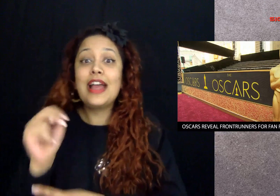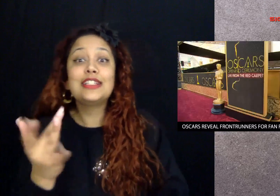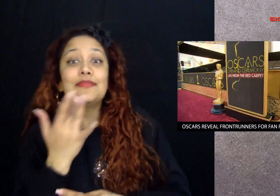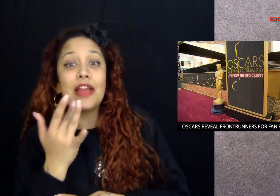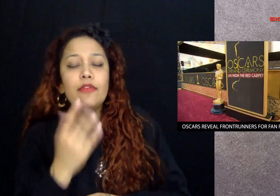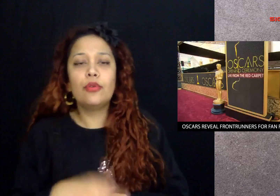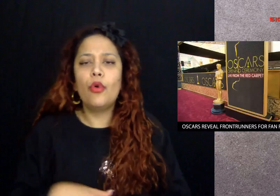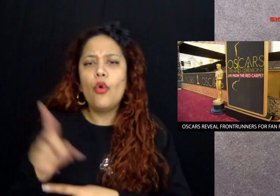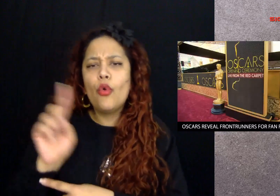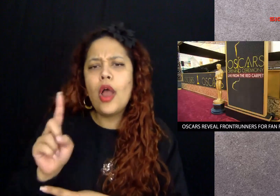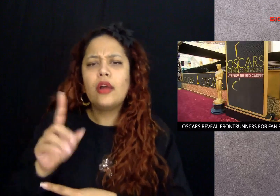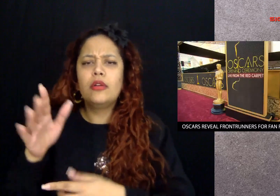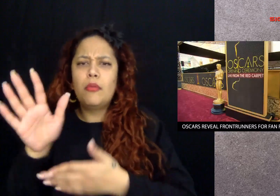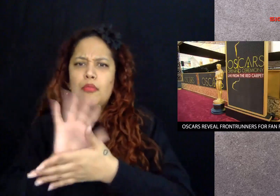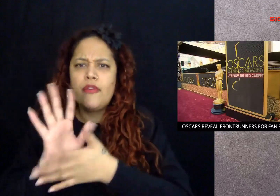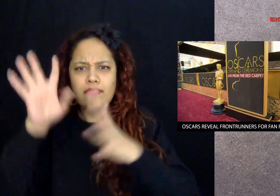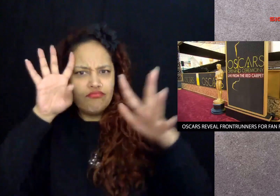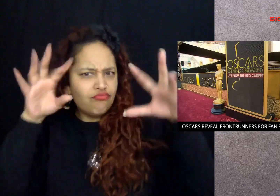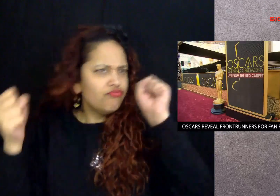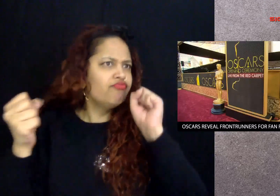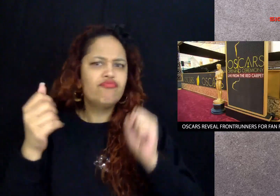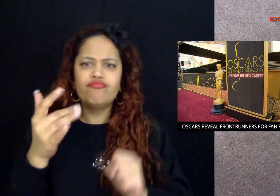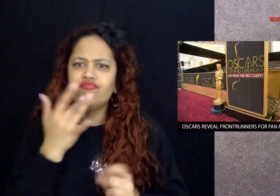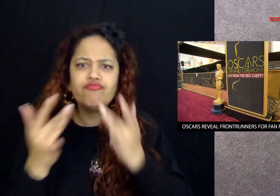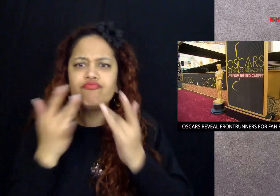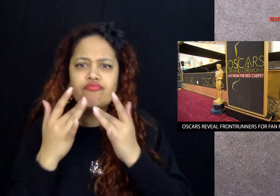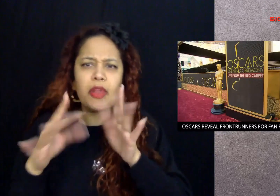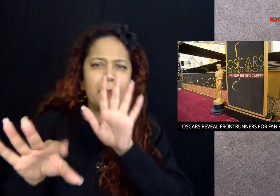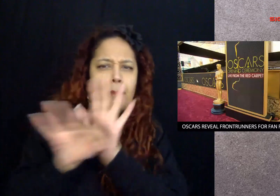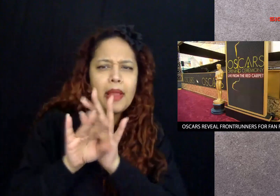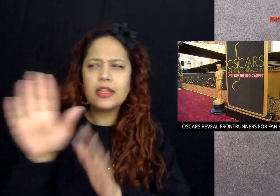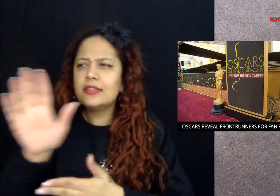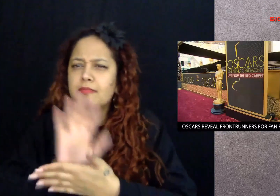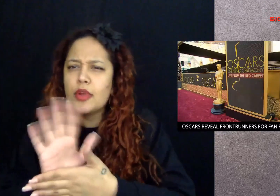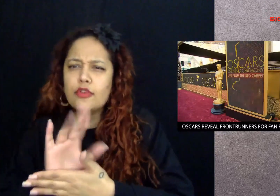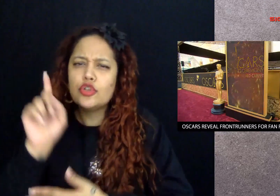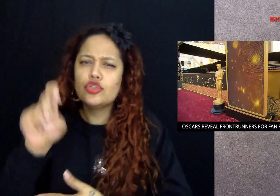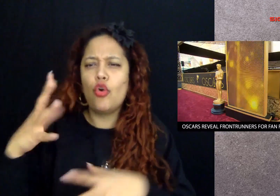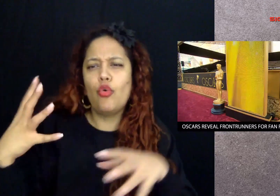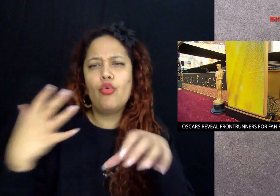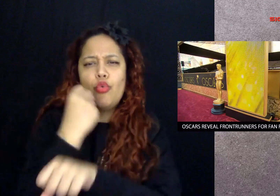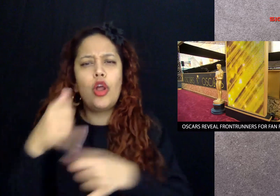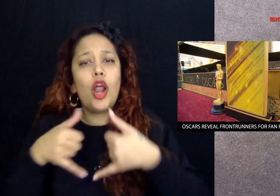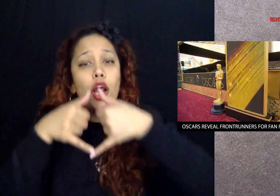added a new category this year fan favorite where moviegoers get to pick